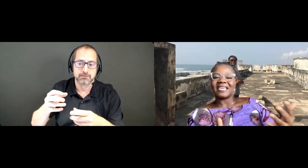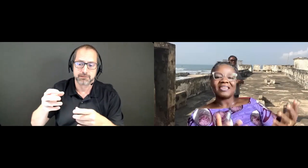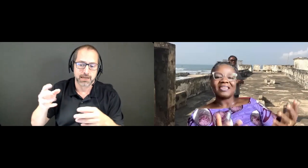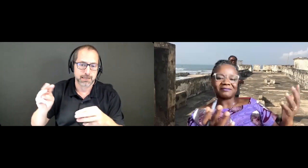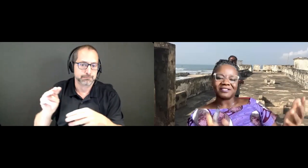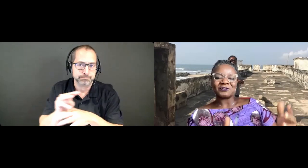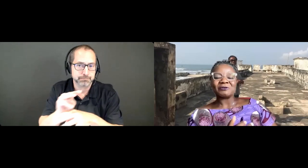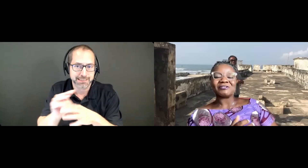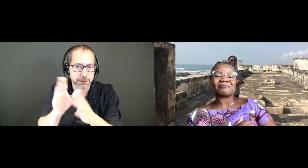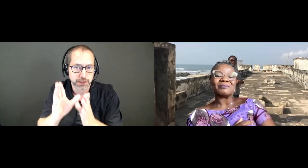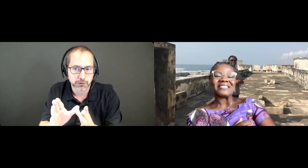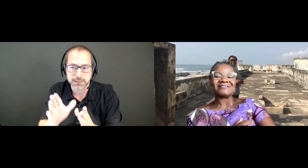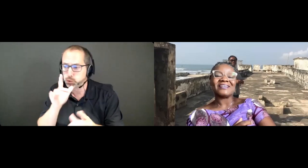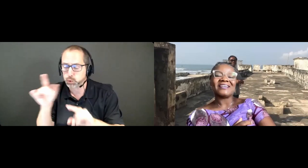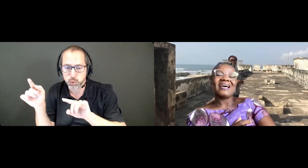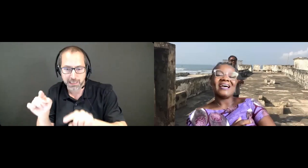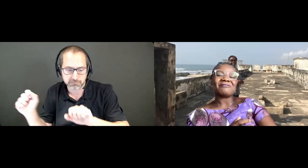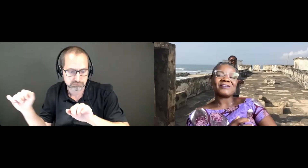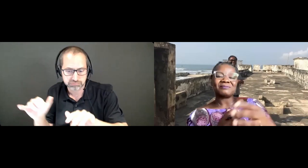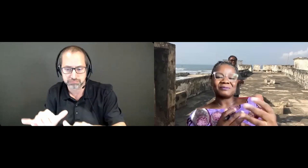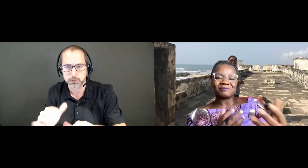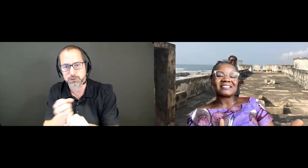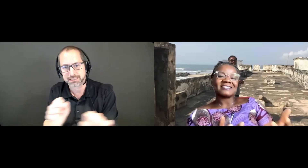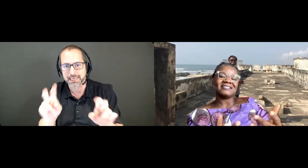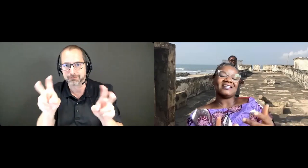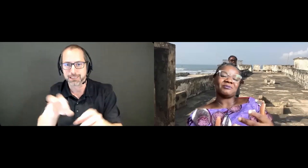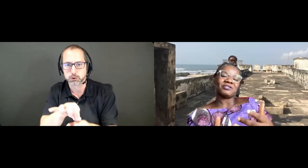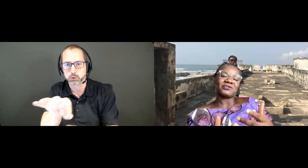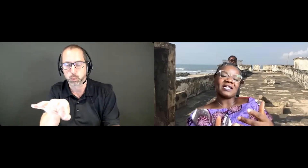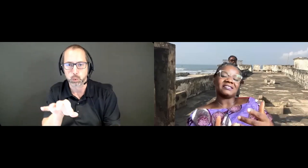save the souls of primitive Africans for practicing their spirituality.